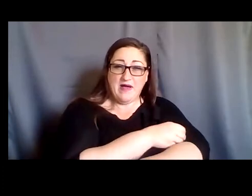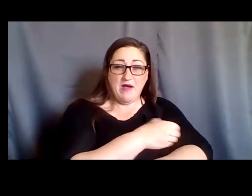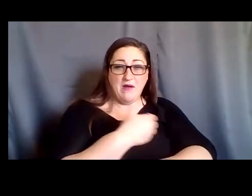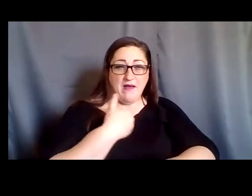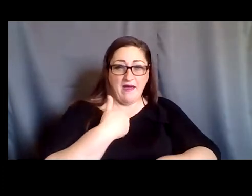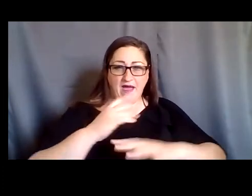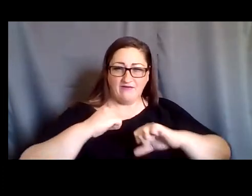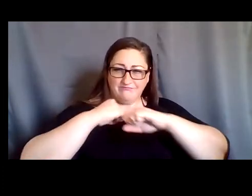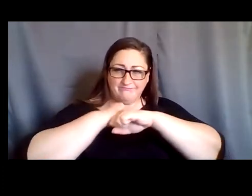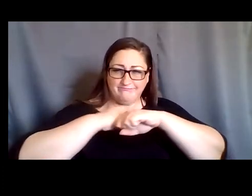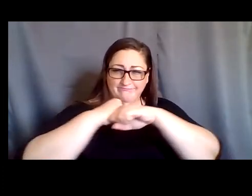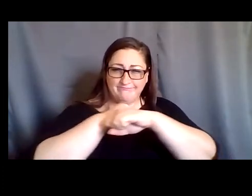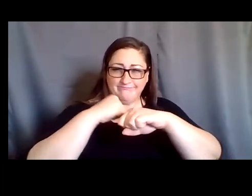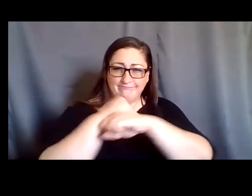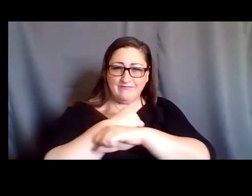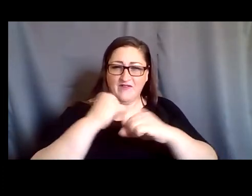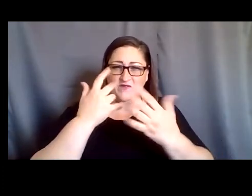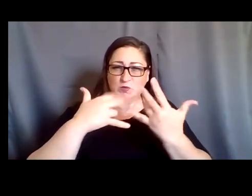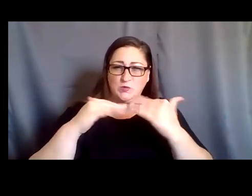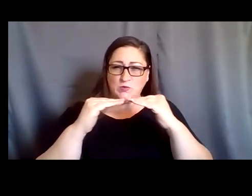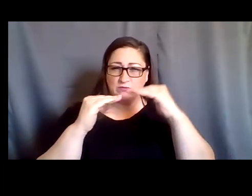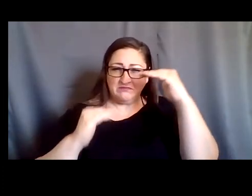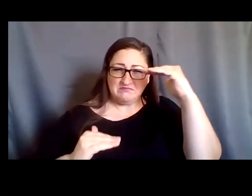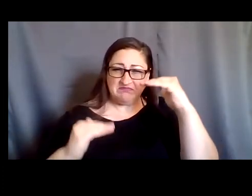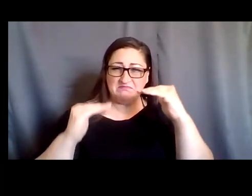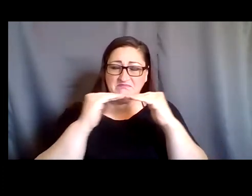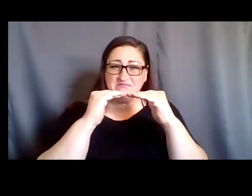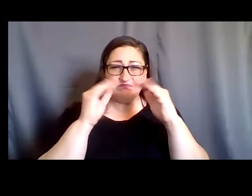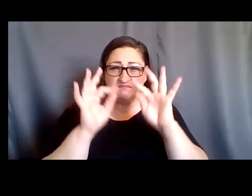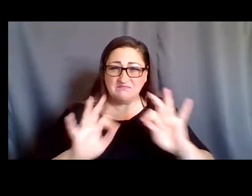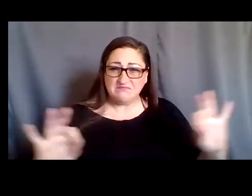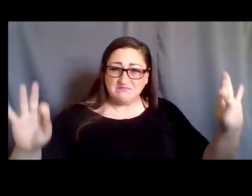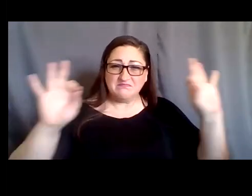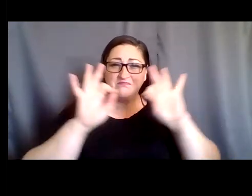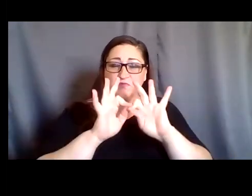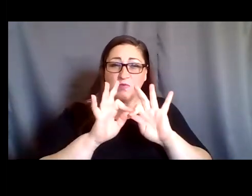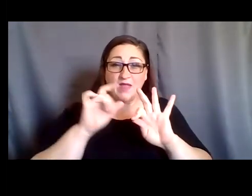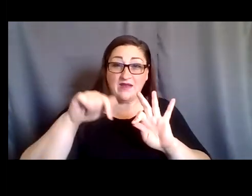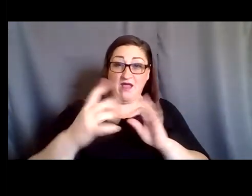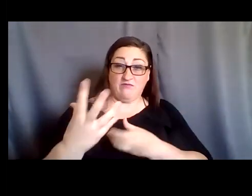a community that values inclusion and intersectionality in its principles and approaches.